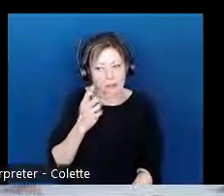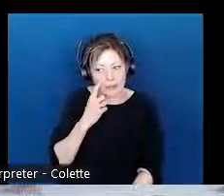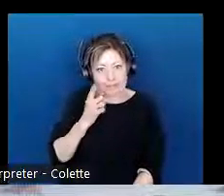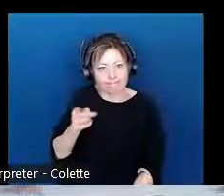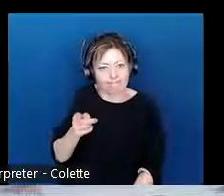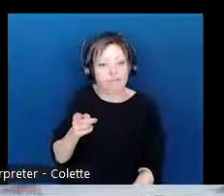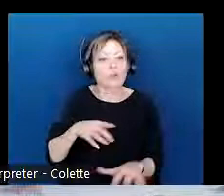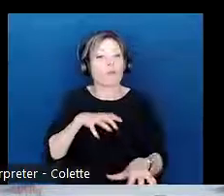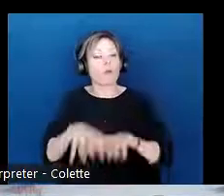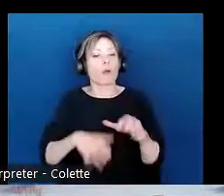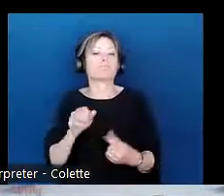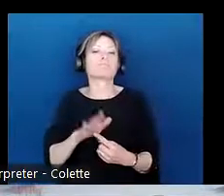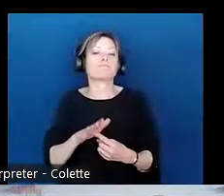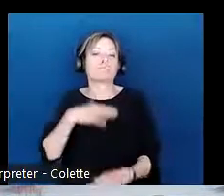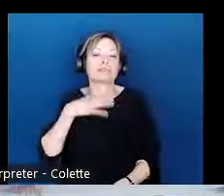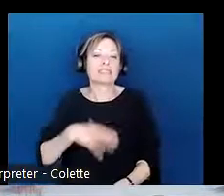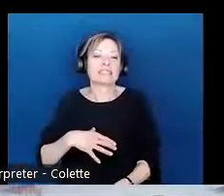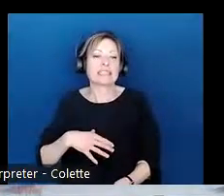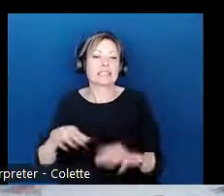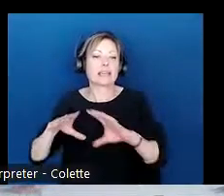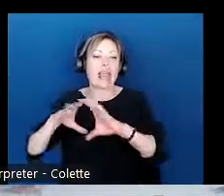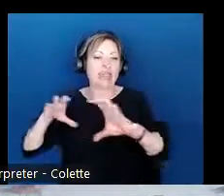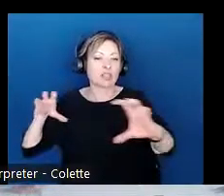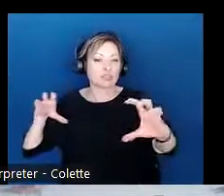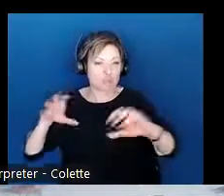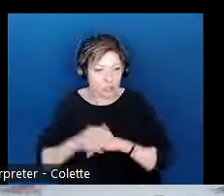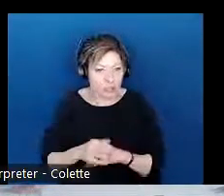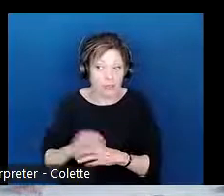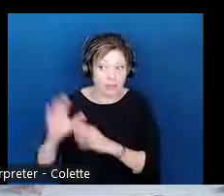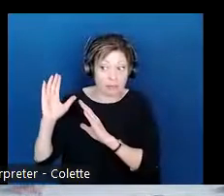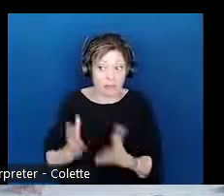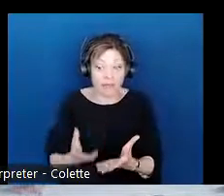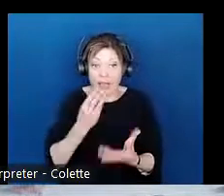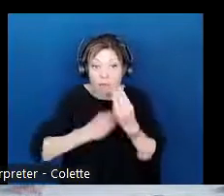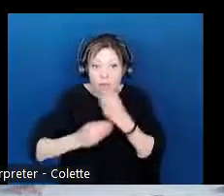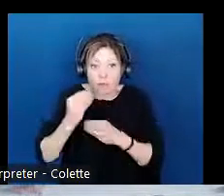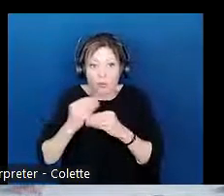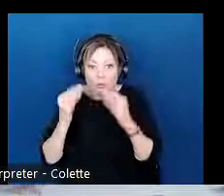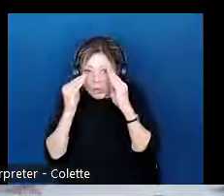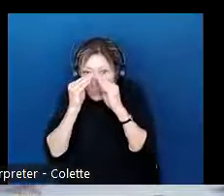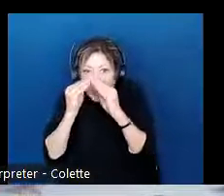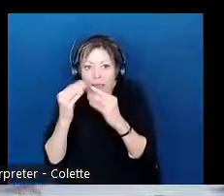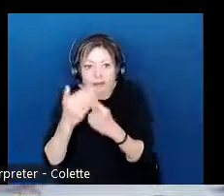wildlife and they provide food and shelter so they provide foods all throughout the years so berries